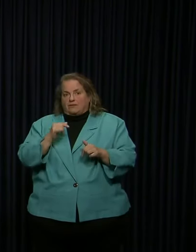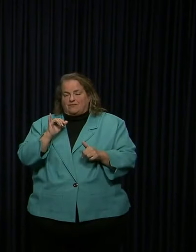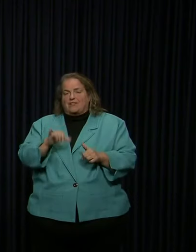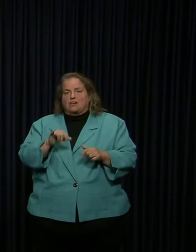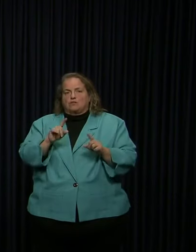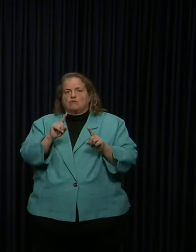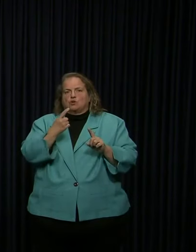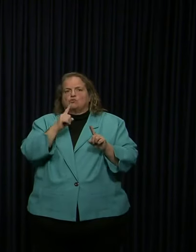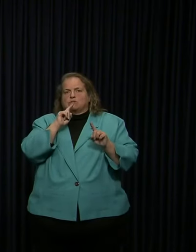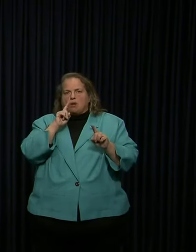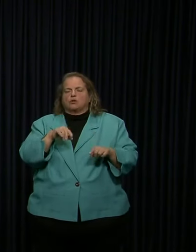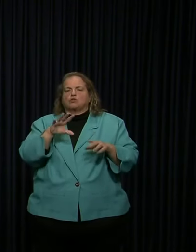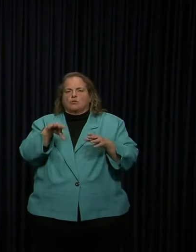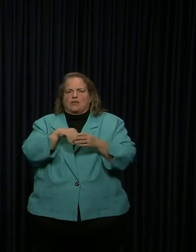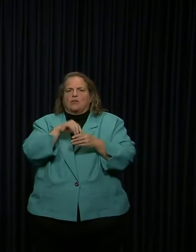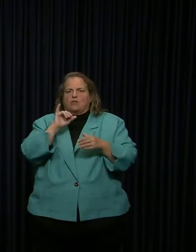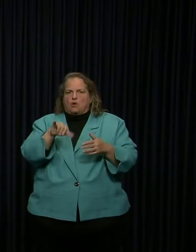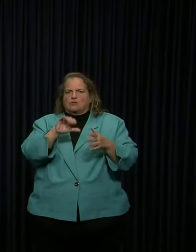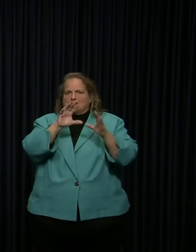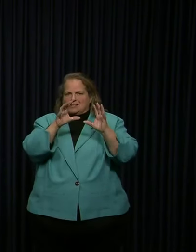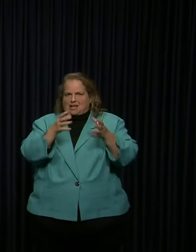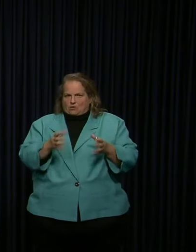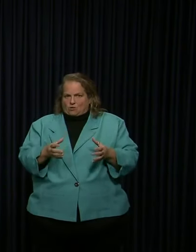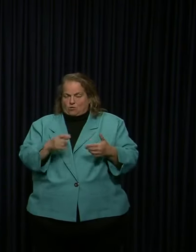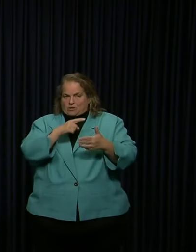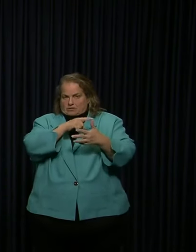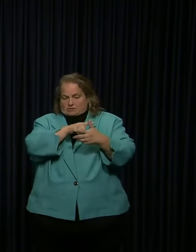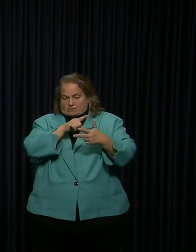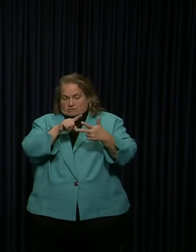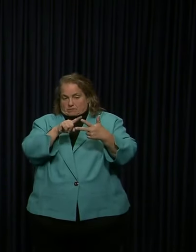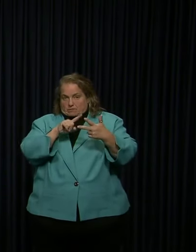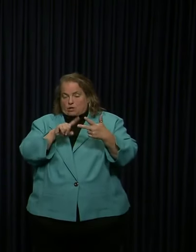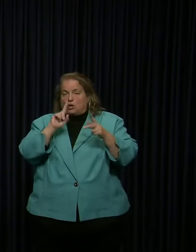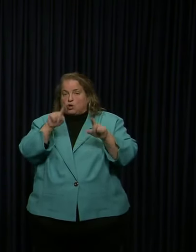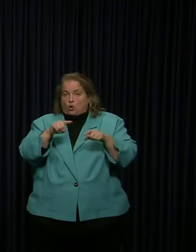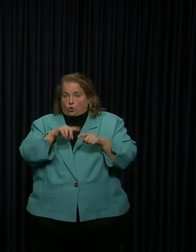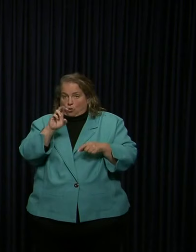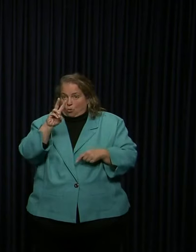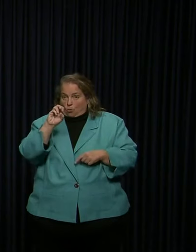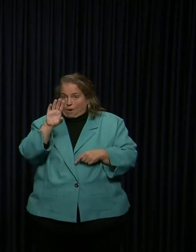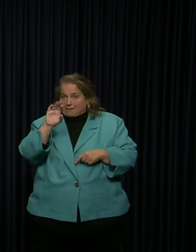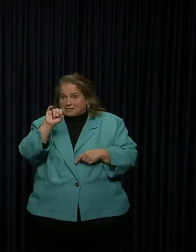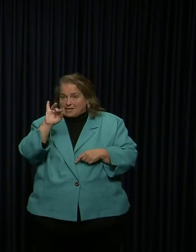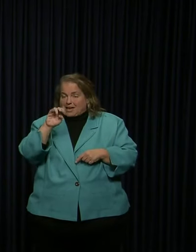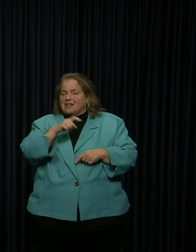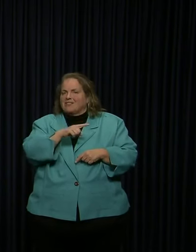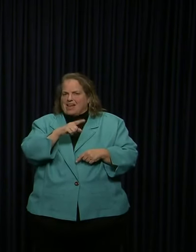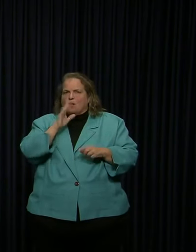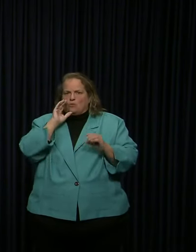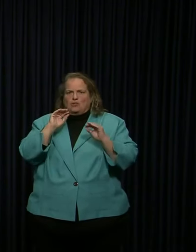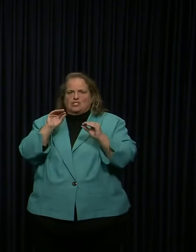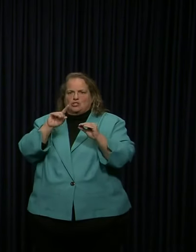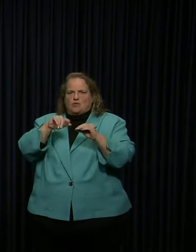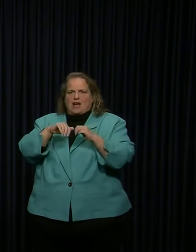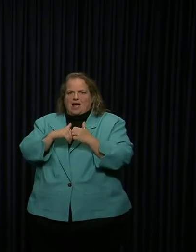WORK. 250 BEDS IS JUST A START. THE GOOD PART ABOUT THIS FACILITY IS THAT WE CAN